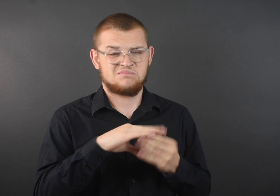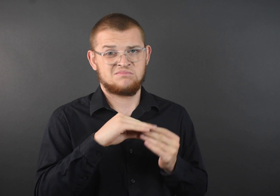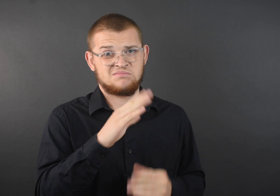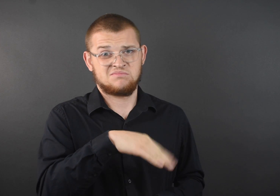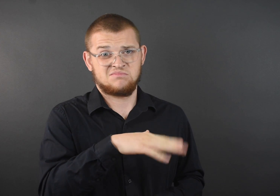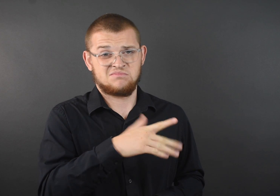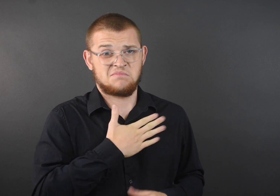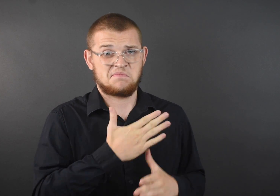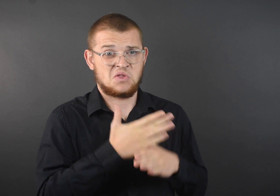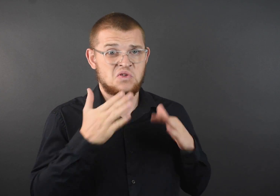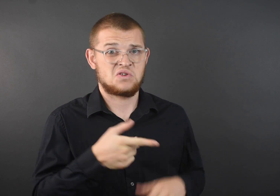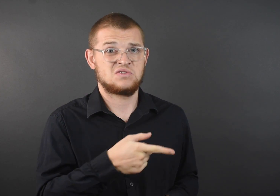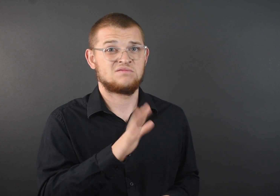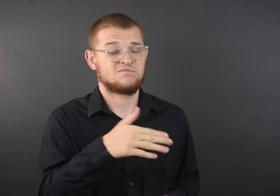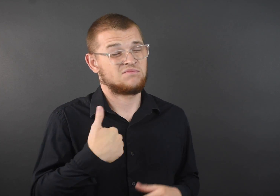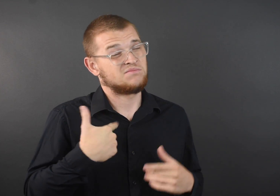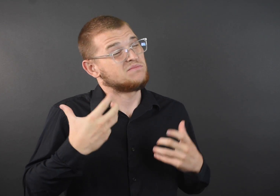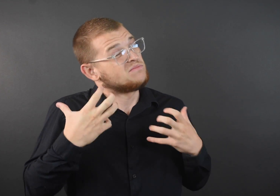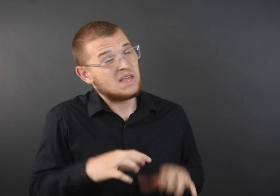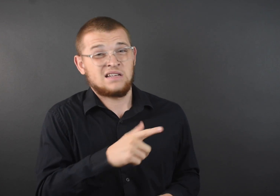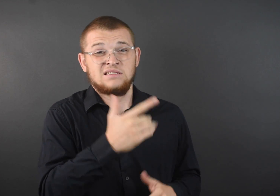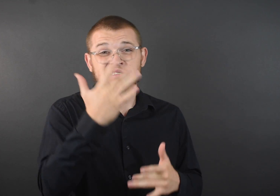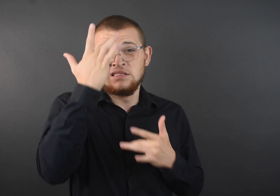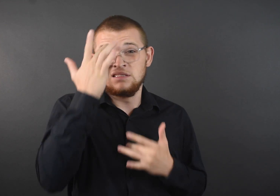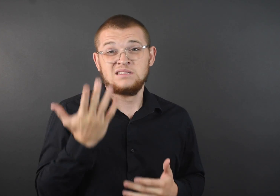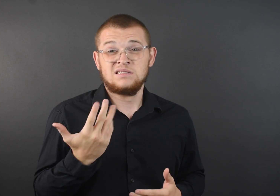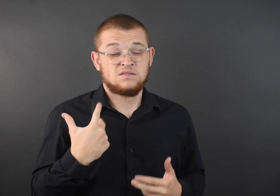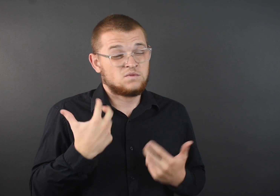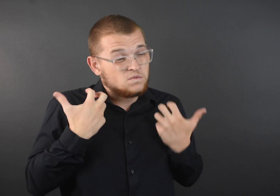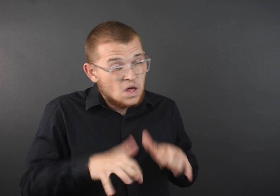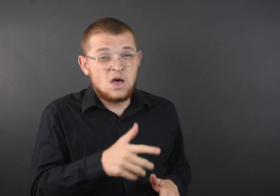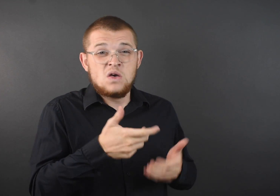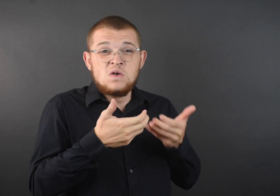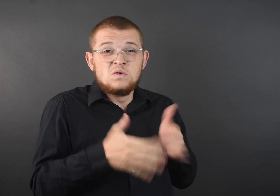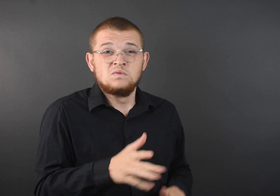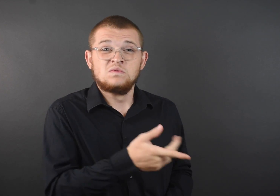"I said, 'You don't want to get sick. I don't want to lose you. We have three kids,